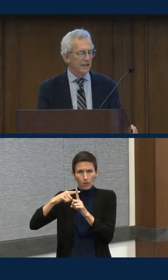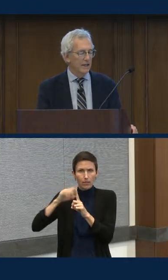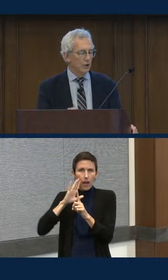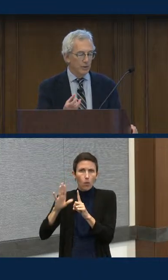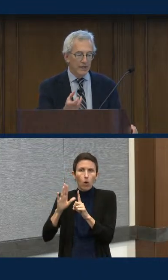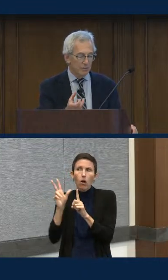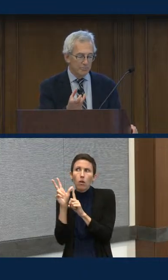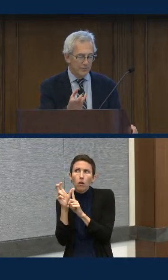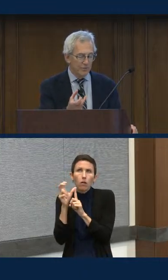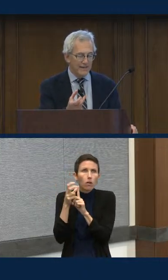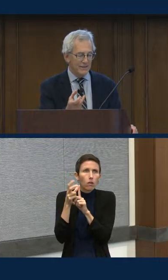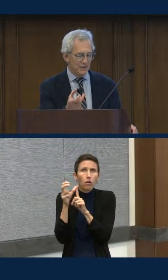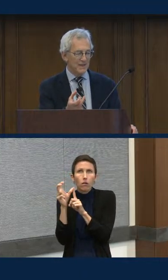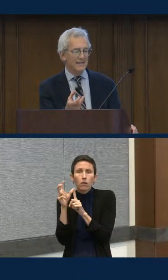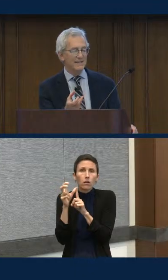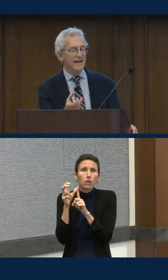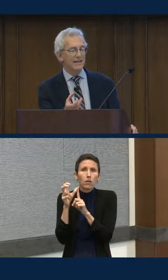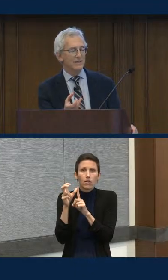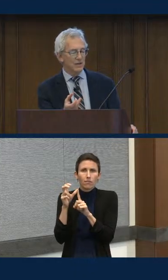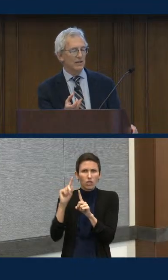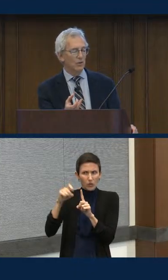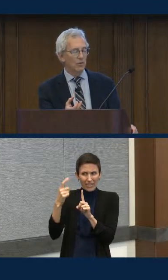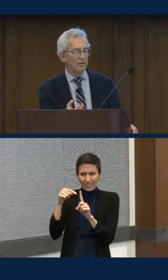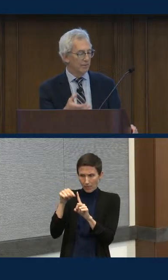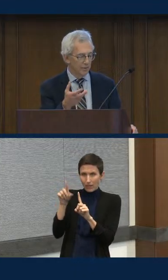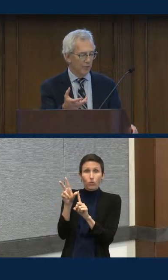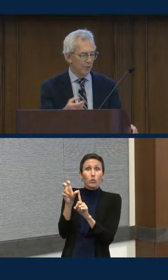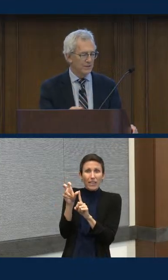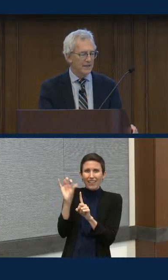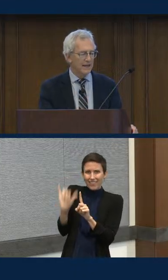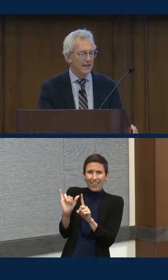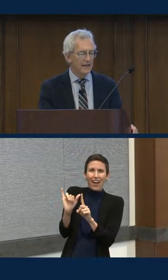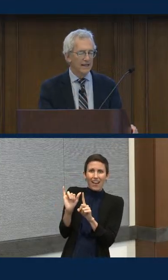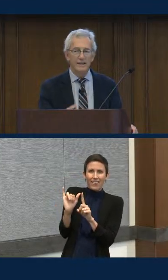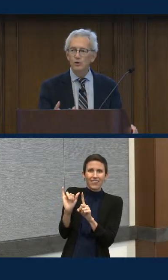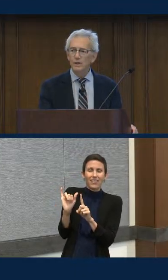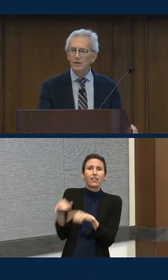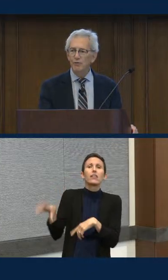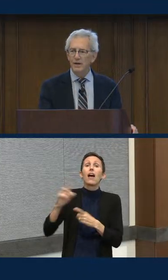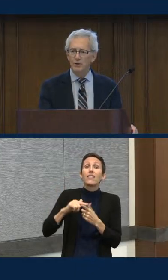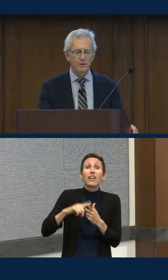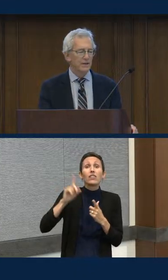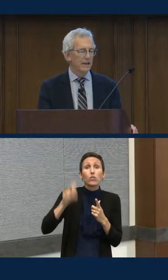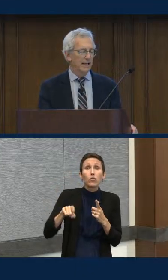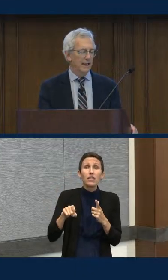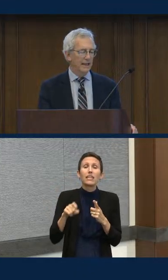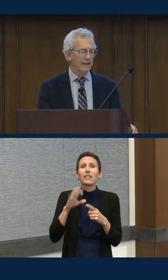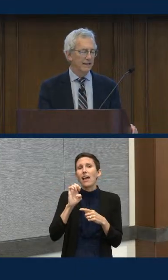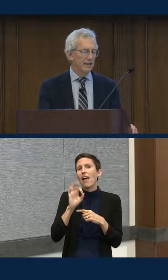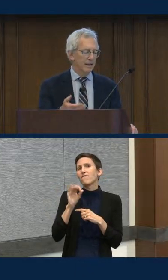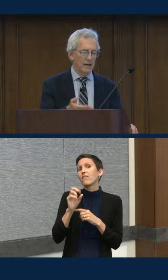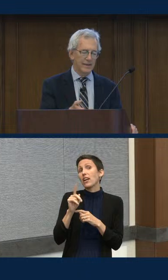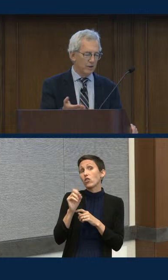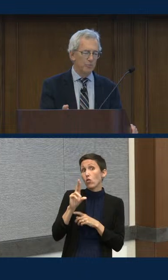sensing. you need a device to sense the signal, the thermostat and